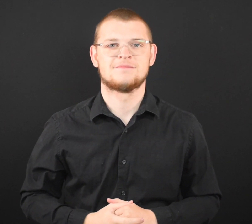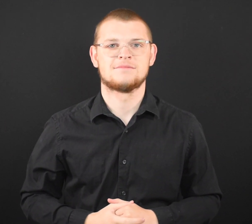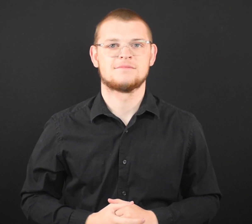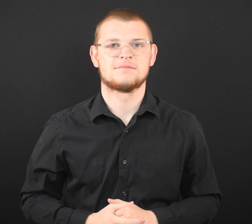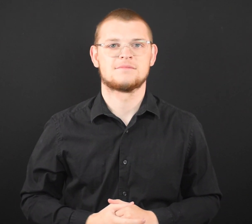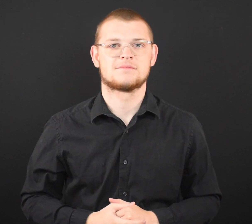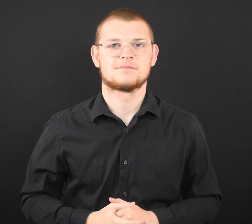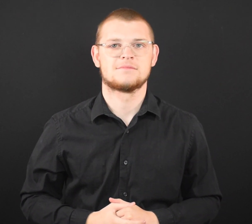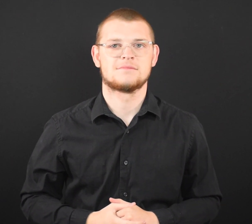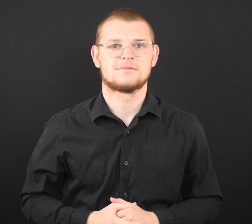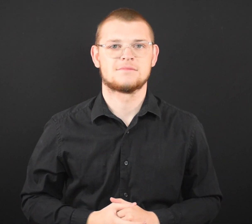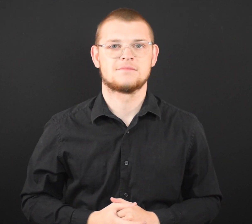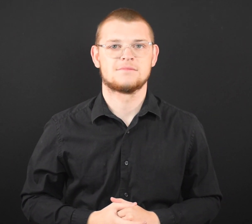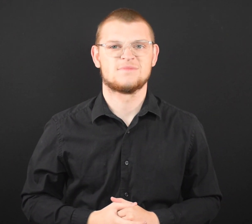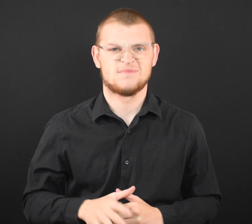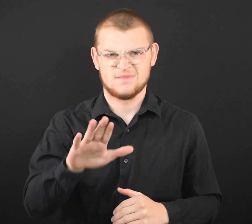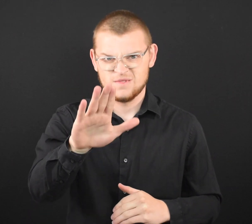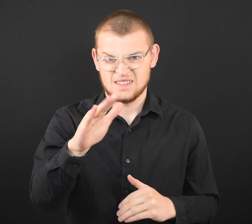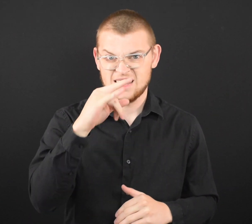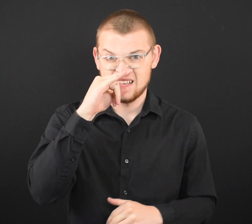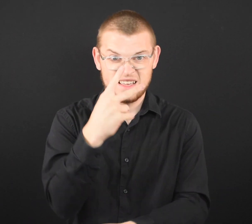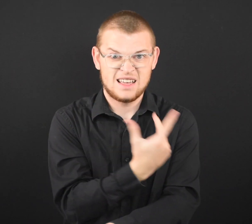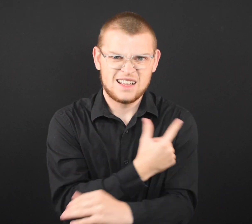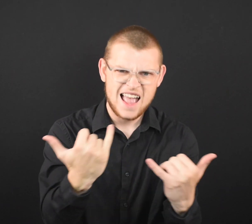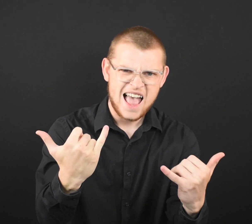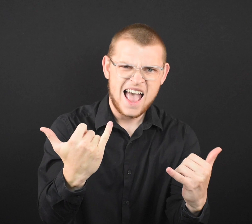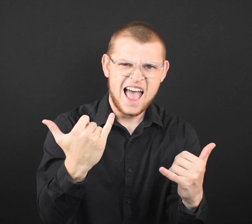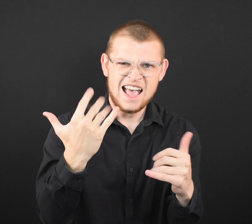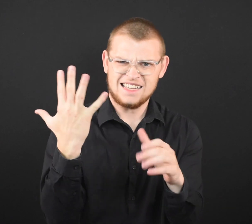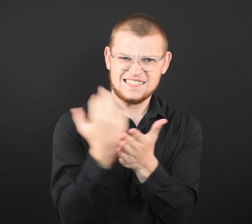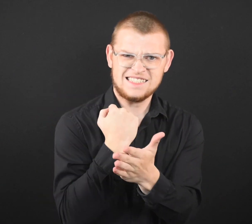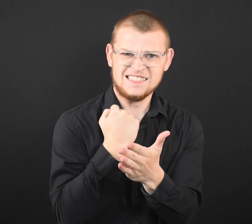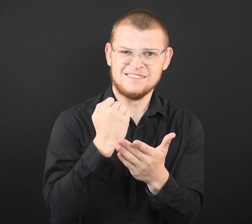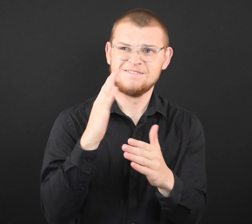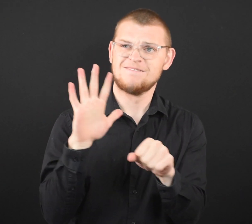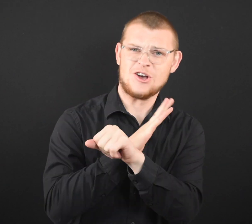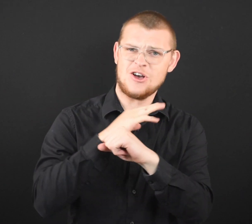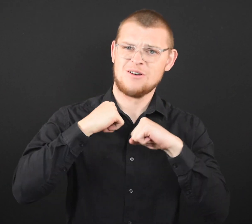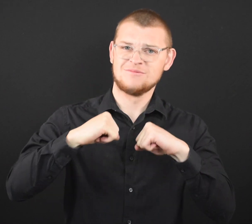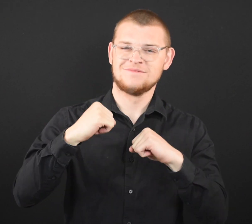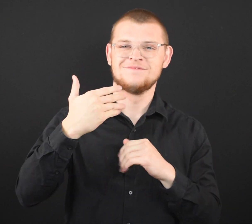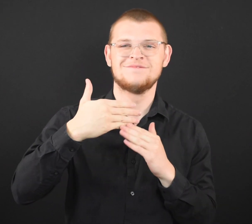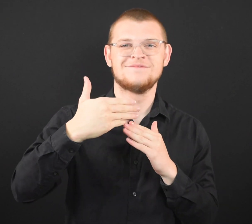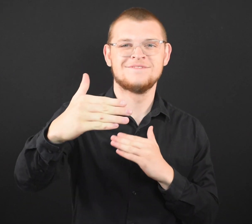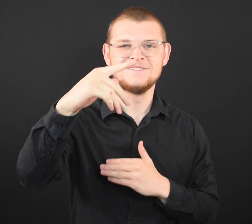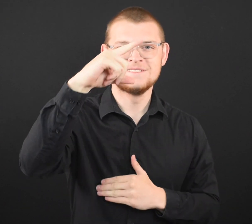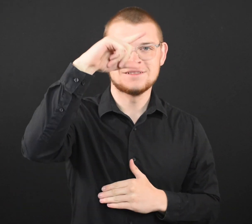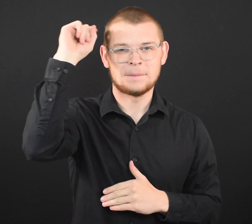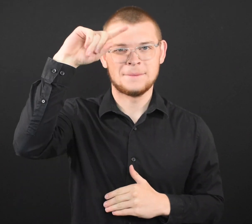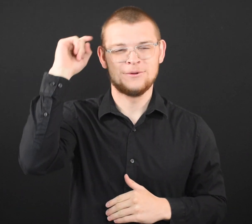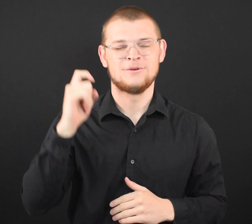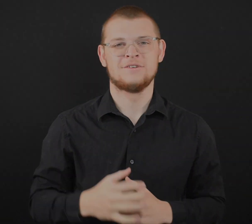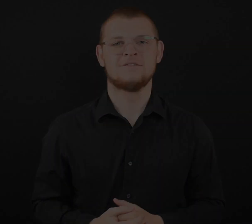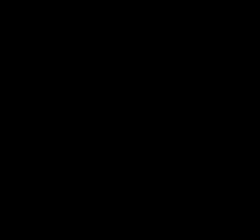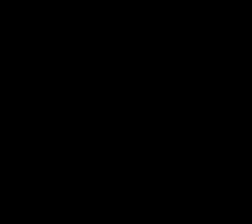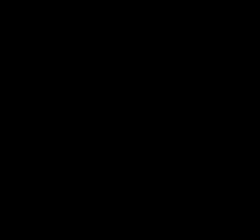● Get your kid vaccinated now to have full protection for summer!